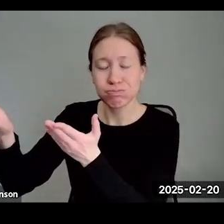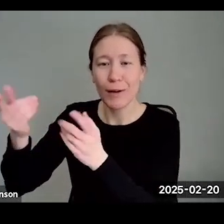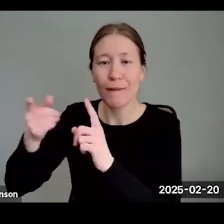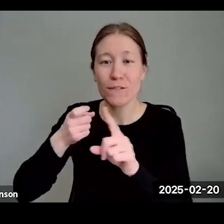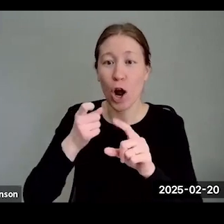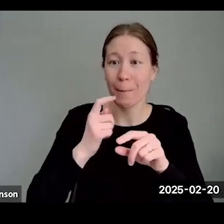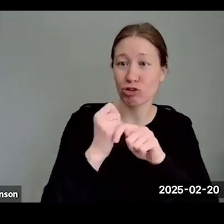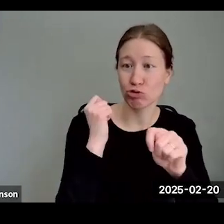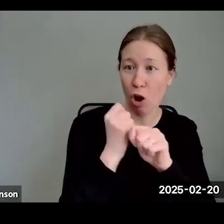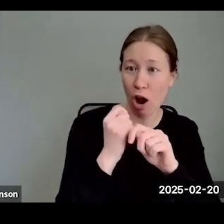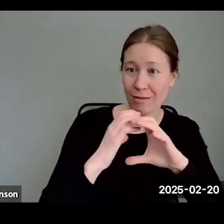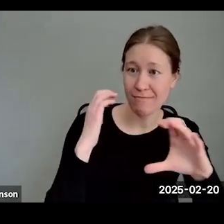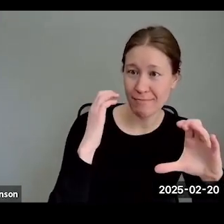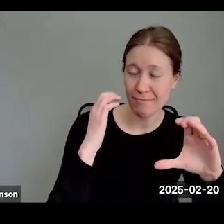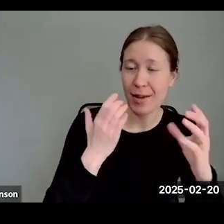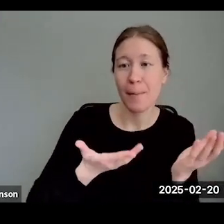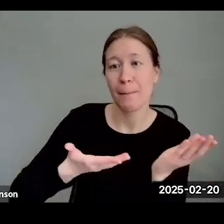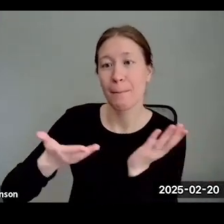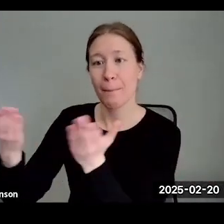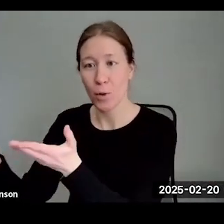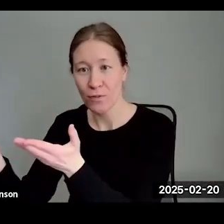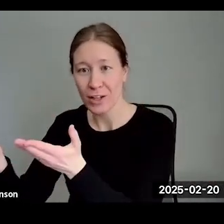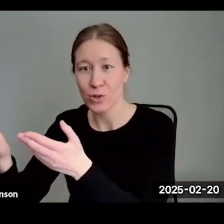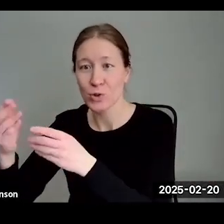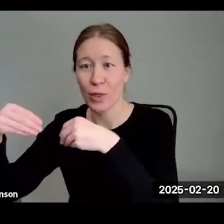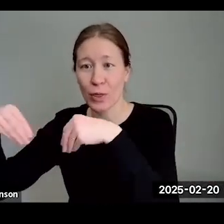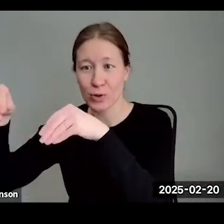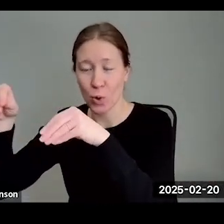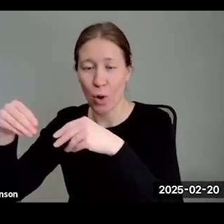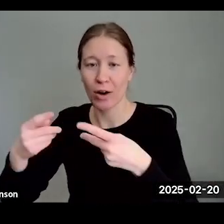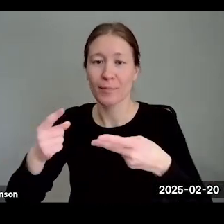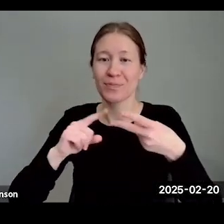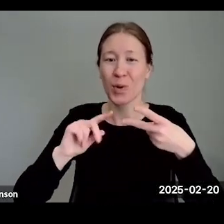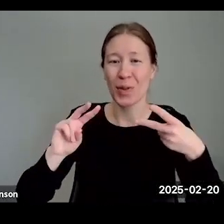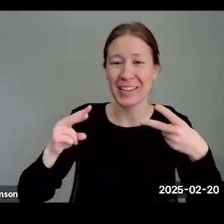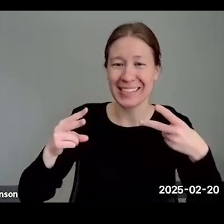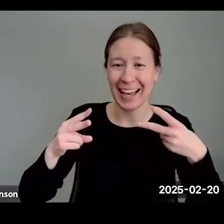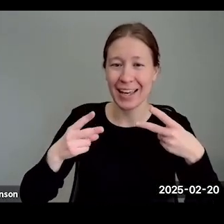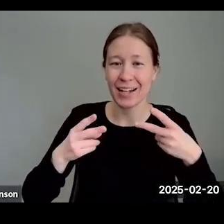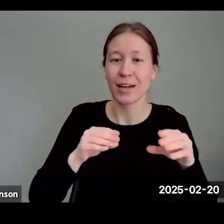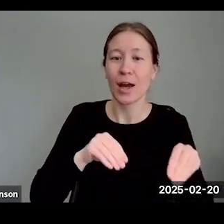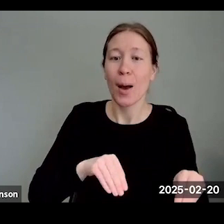Moves beverage cases, weighing up to 50 pounds, from delivery truck, into store.